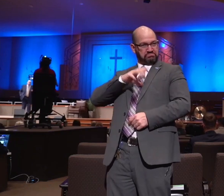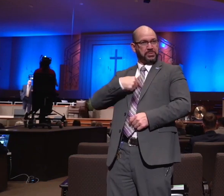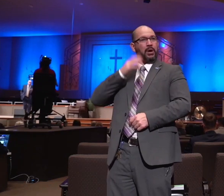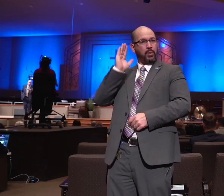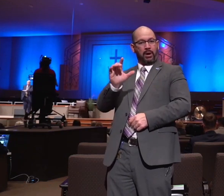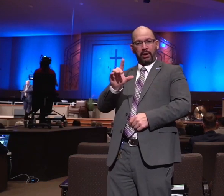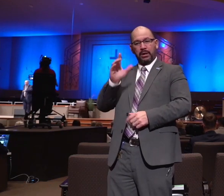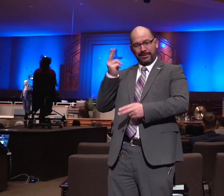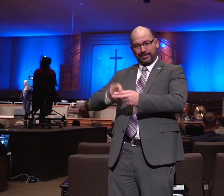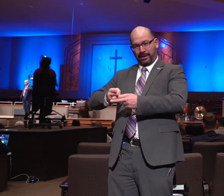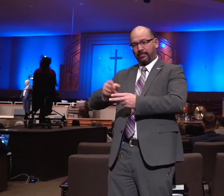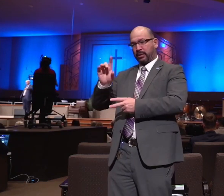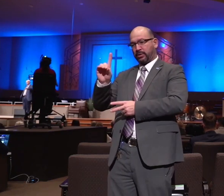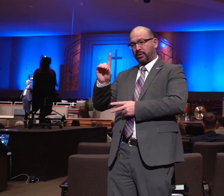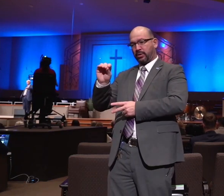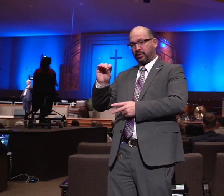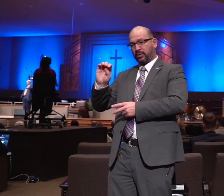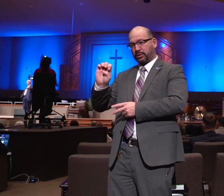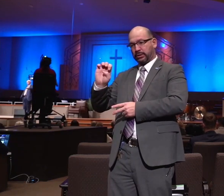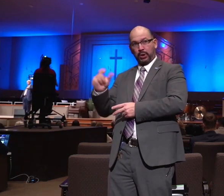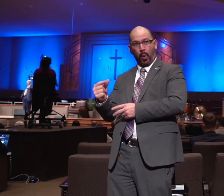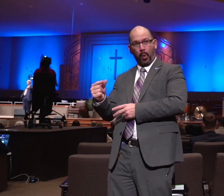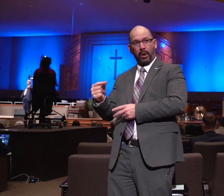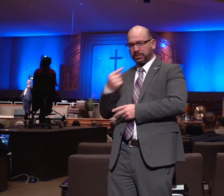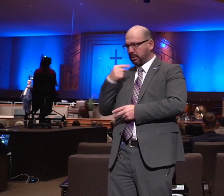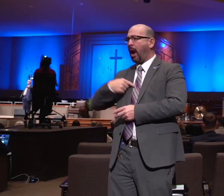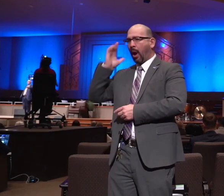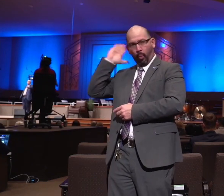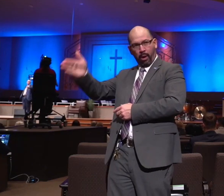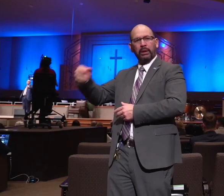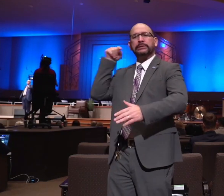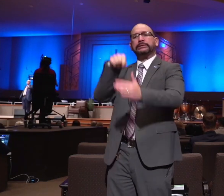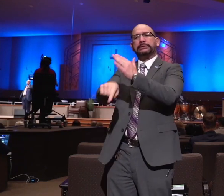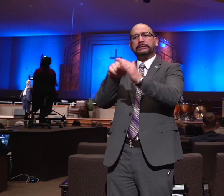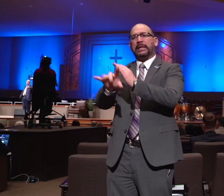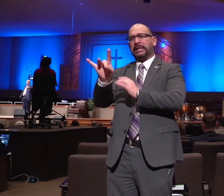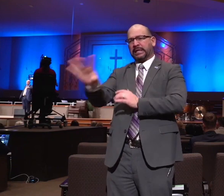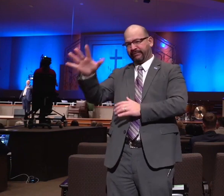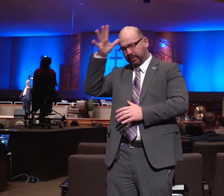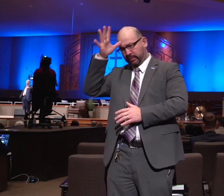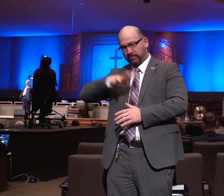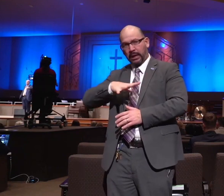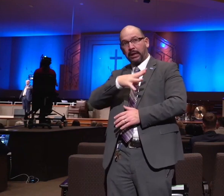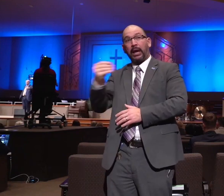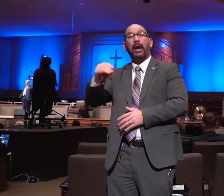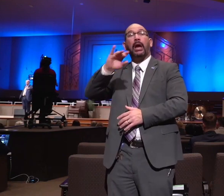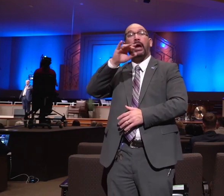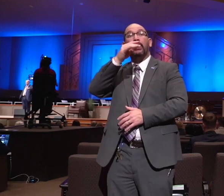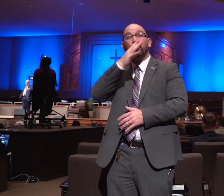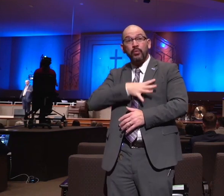and the rest of the village